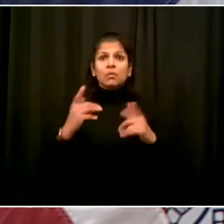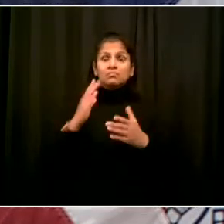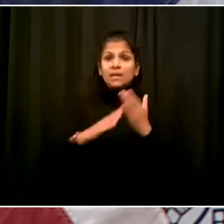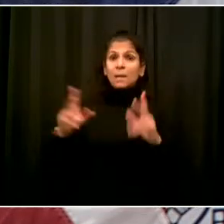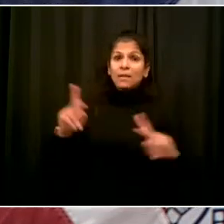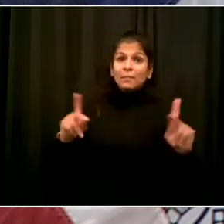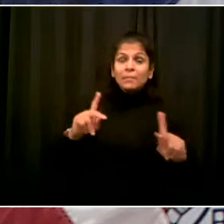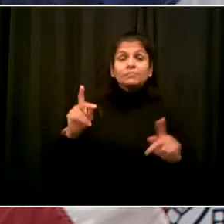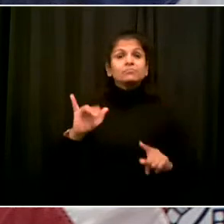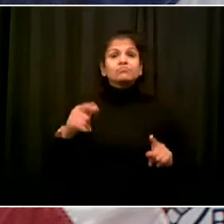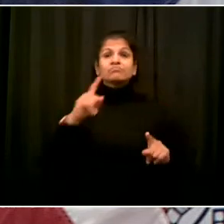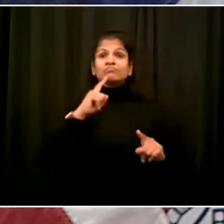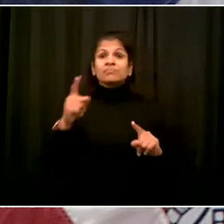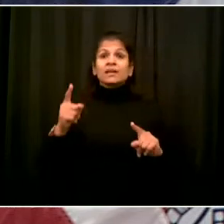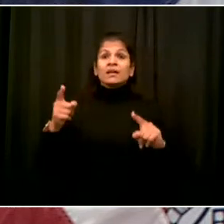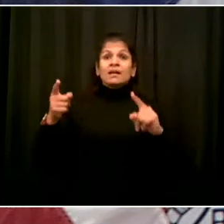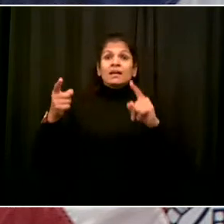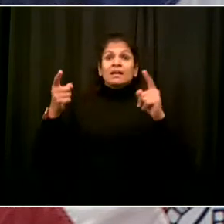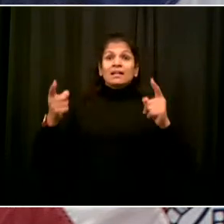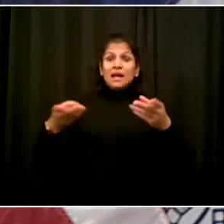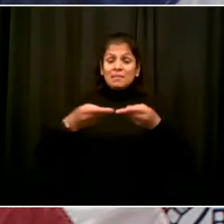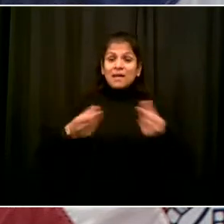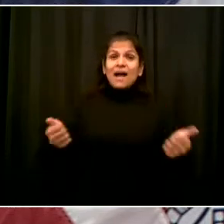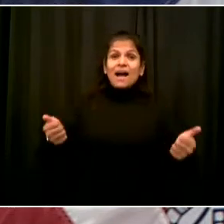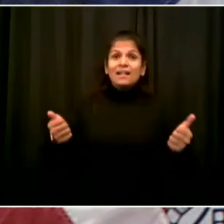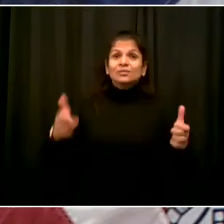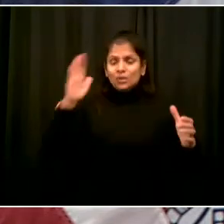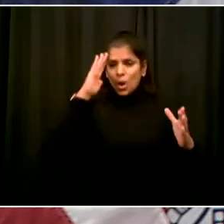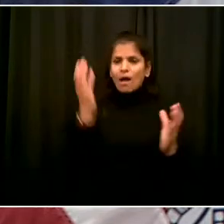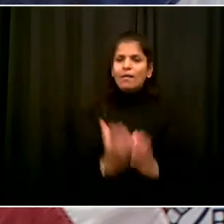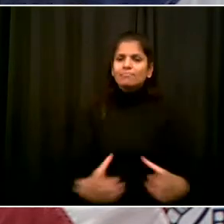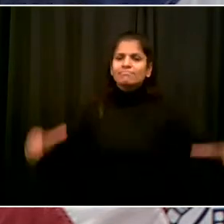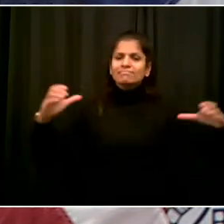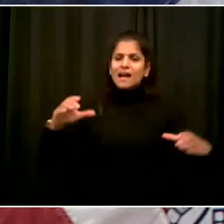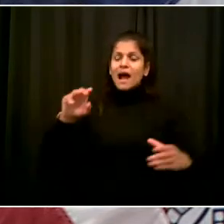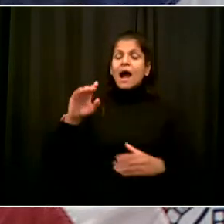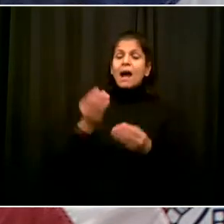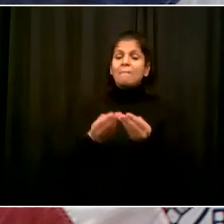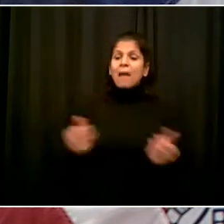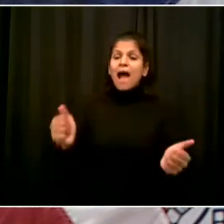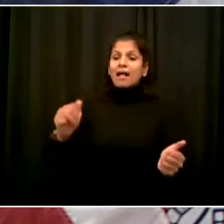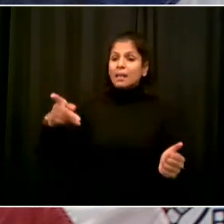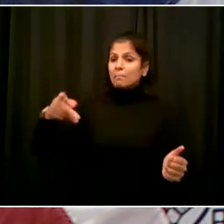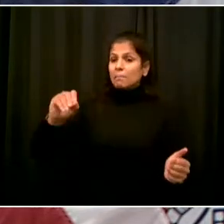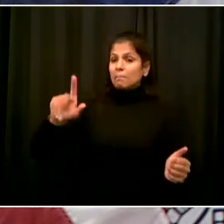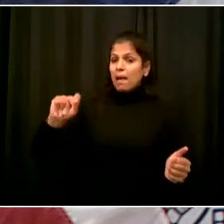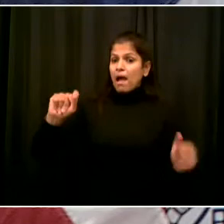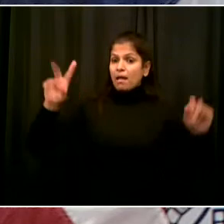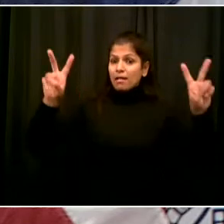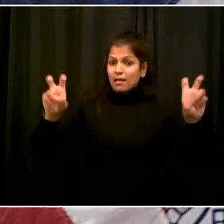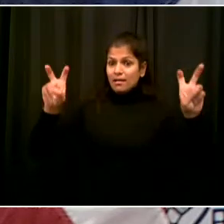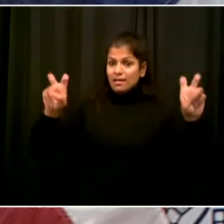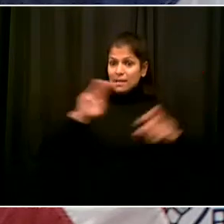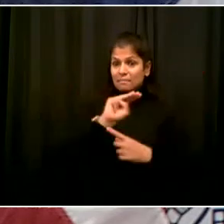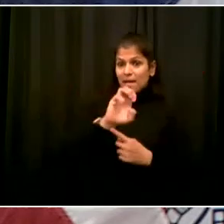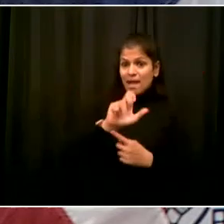GREREATER.. AT THE TIME, A LOT OF PEOPLE DIDN'T USE THE PHRASE. THEY LIKED STOAY MELTING POT,